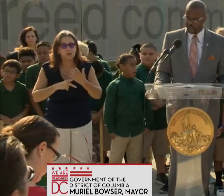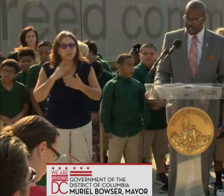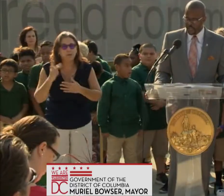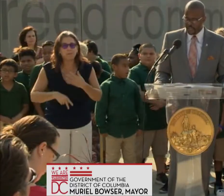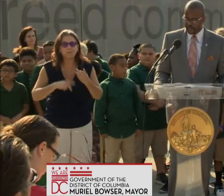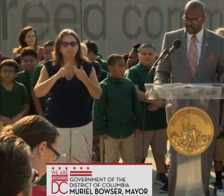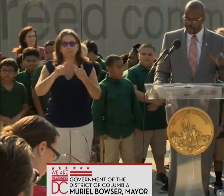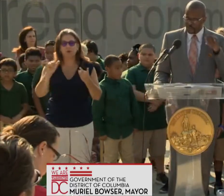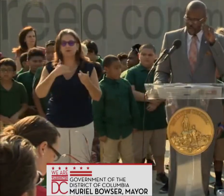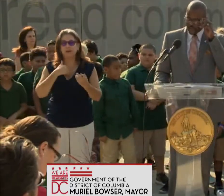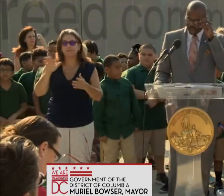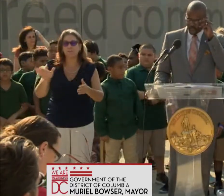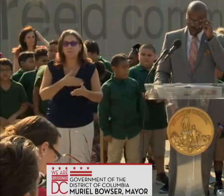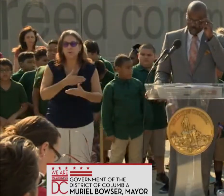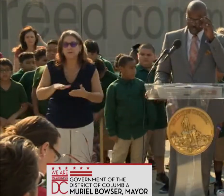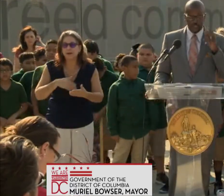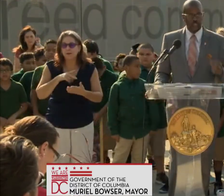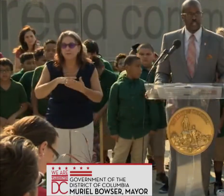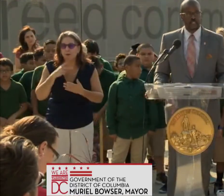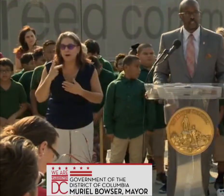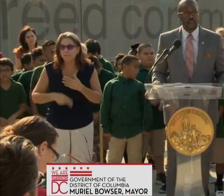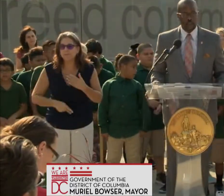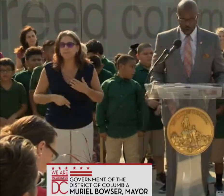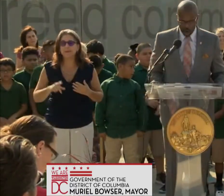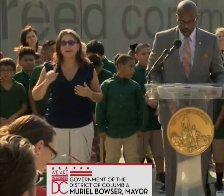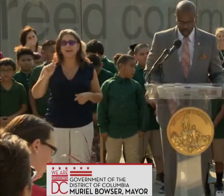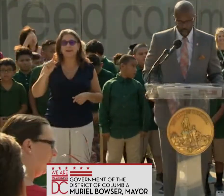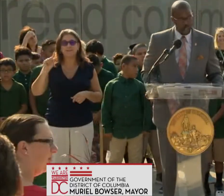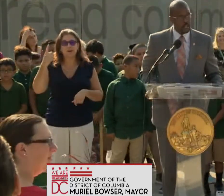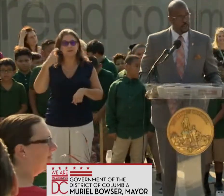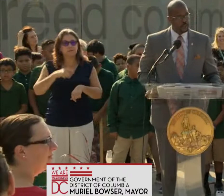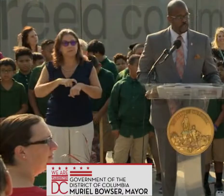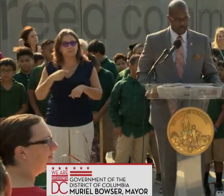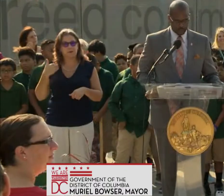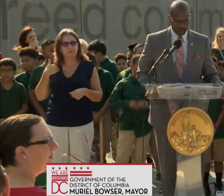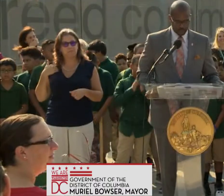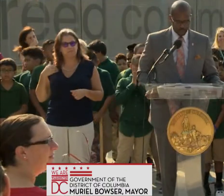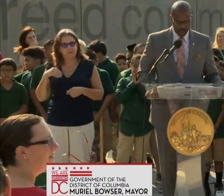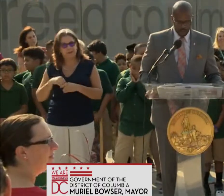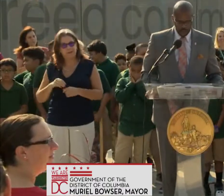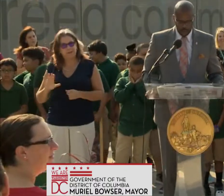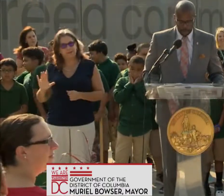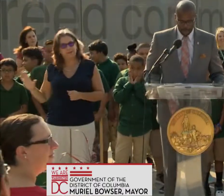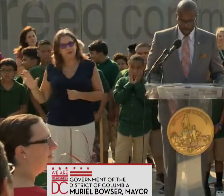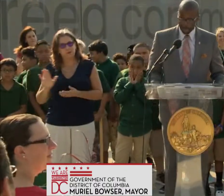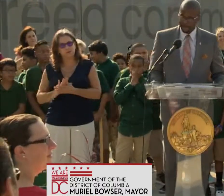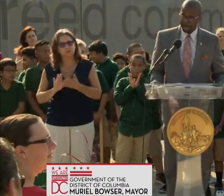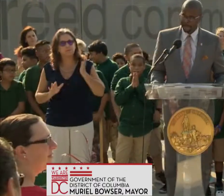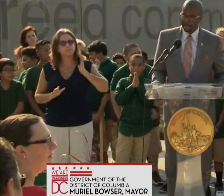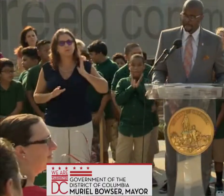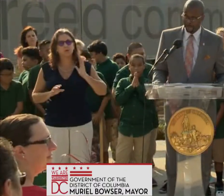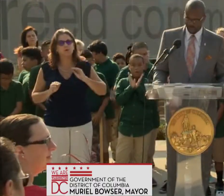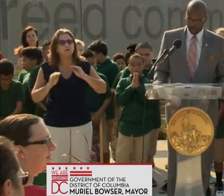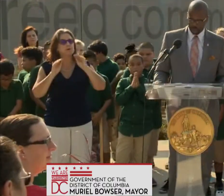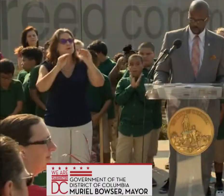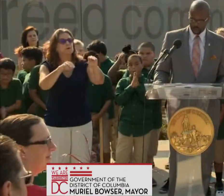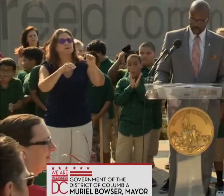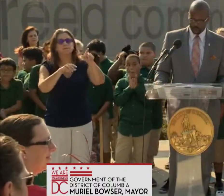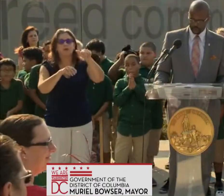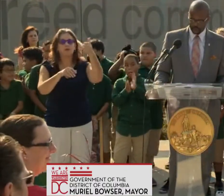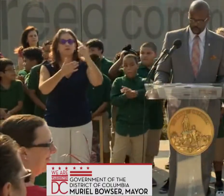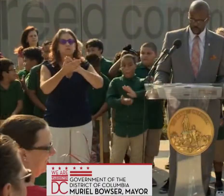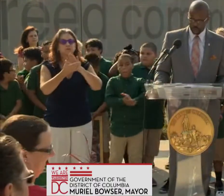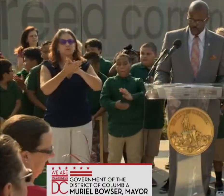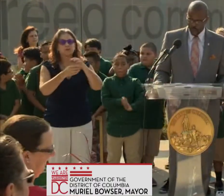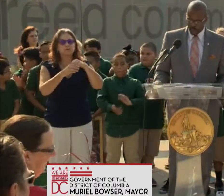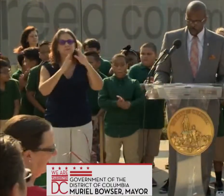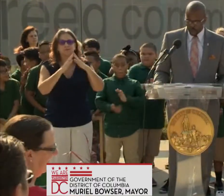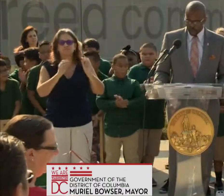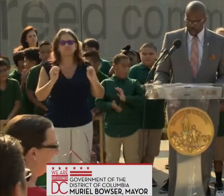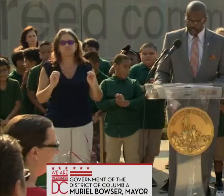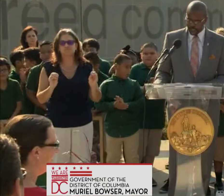time instead of traveling across the city for arts and music Murray Reed is a